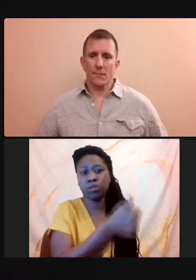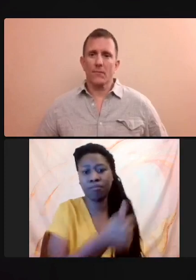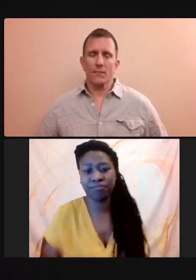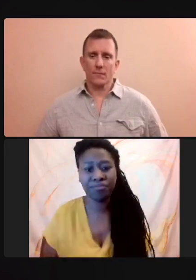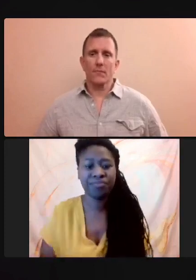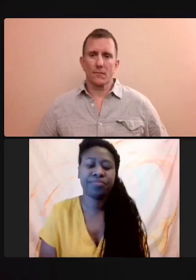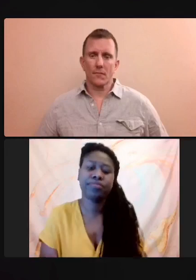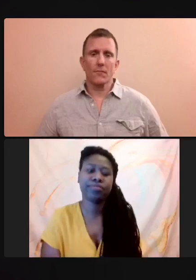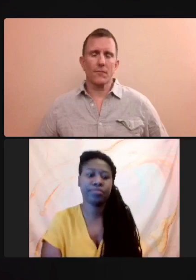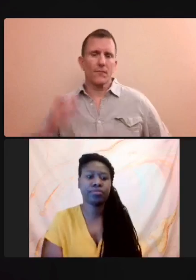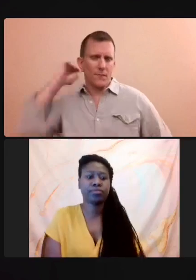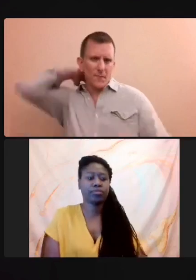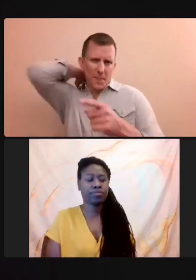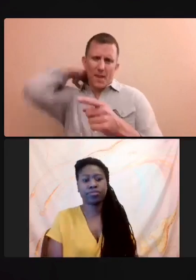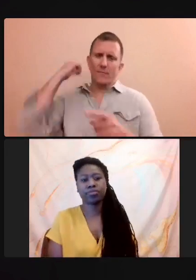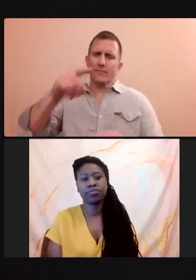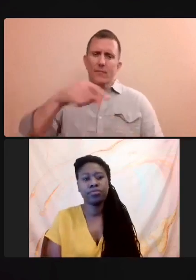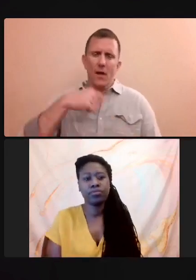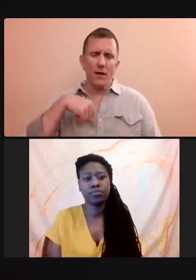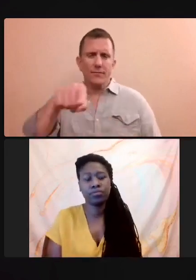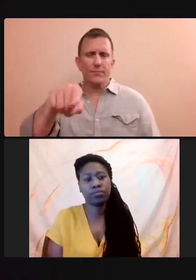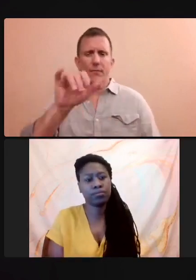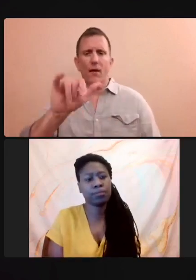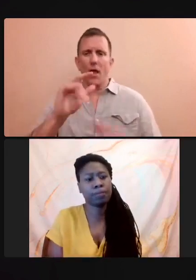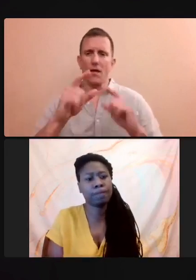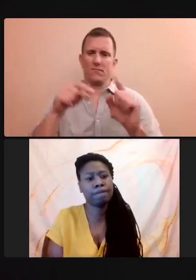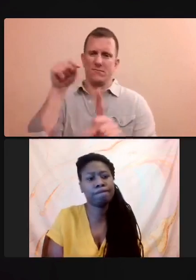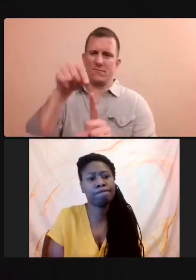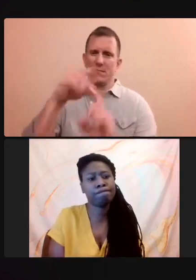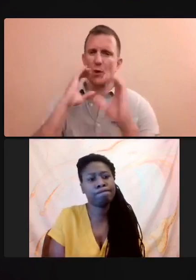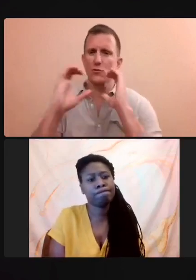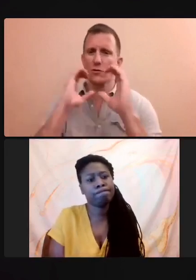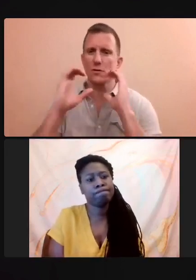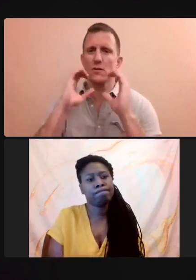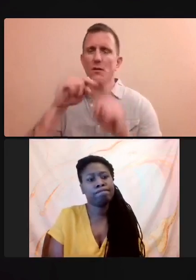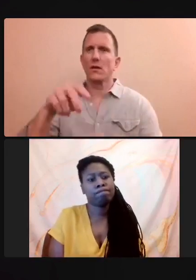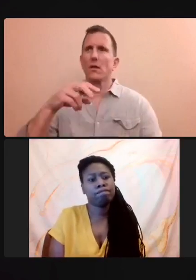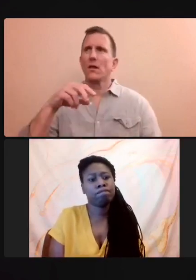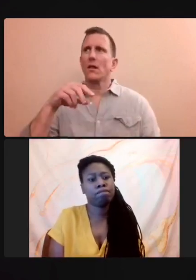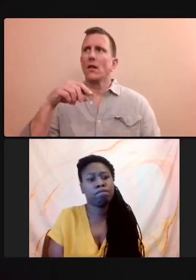that we are investing in the practitioner's livelihood.